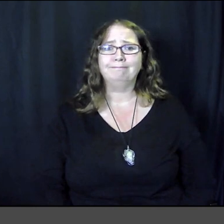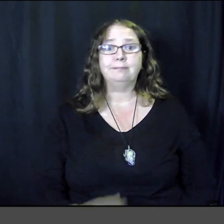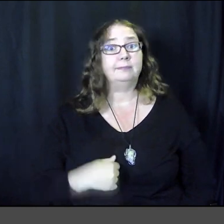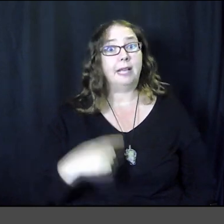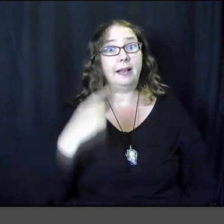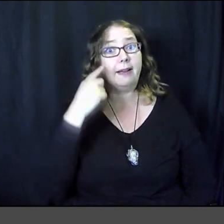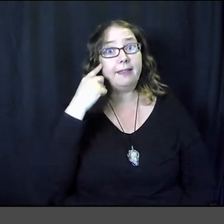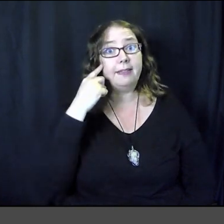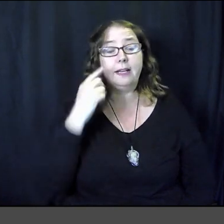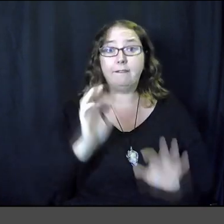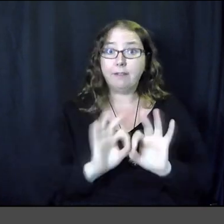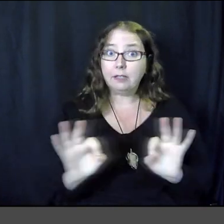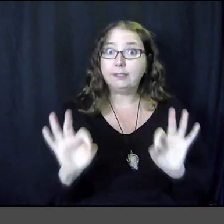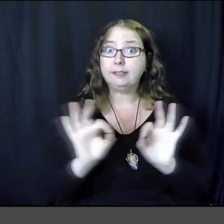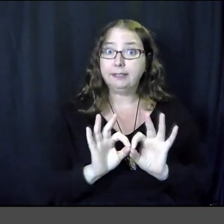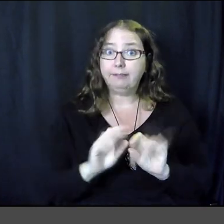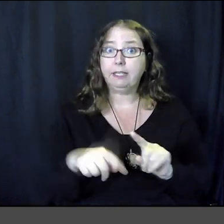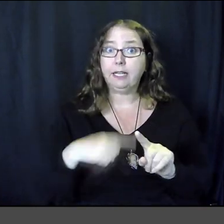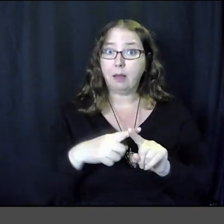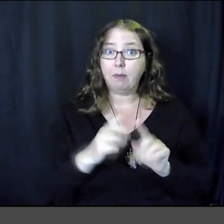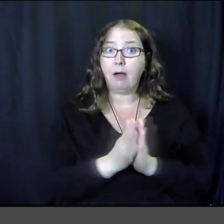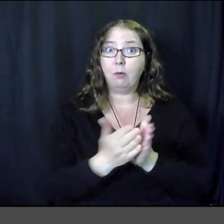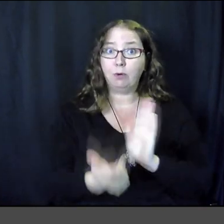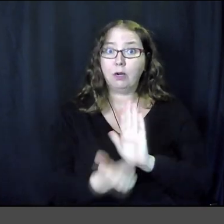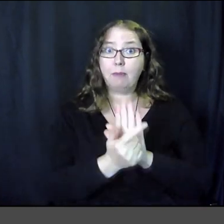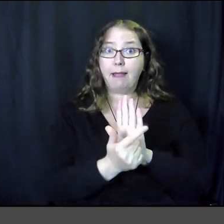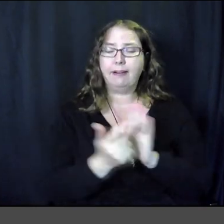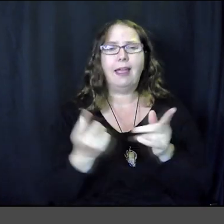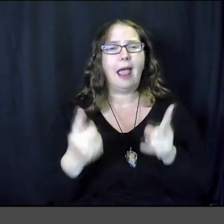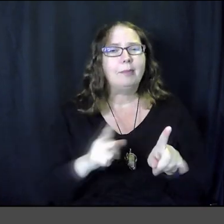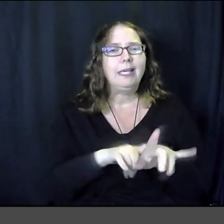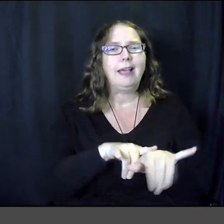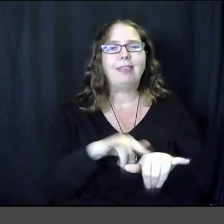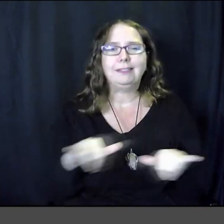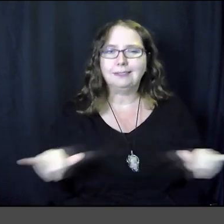BANNING IS THAT IT'S HAPPENING AT THE SAME TIME THAT WHAT I'LL BROADLY